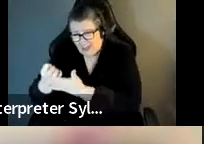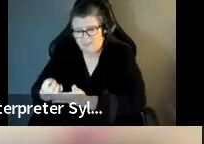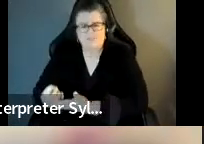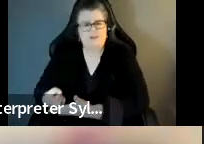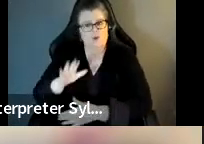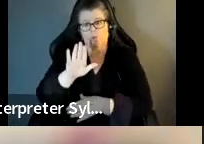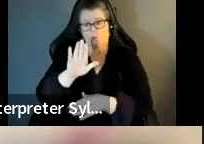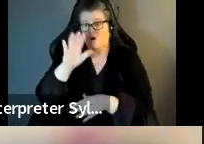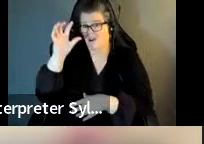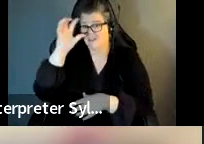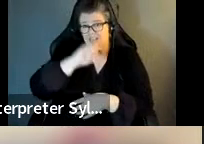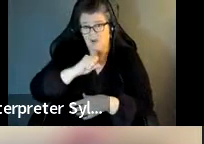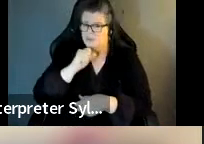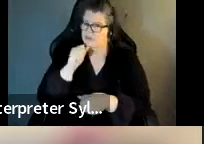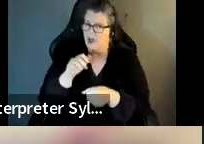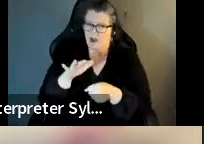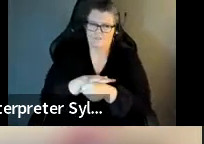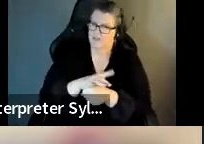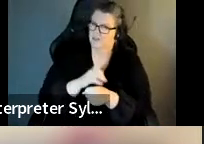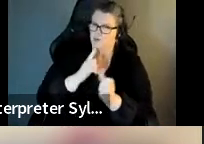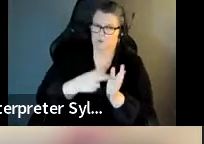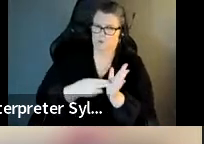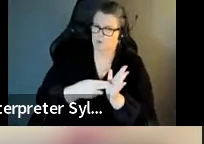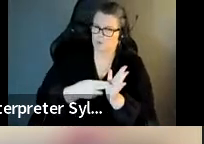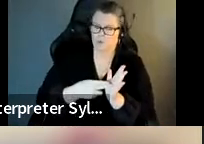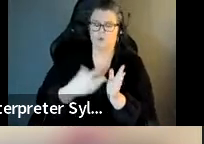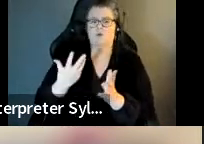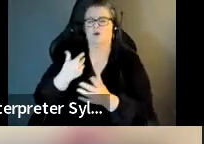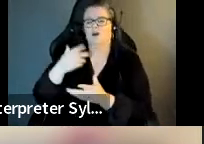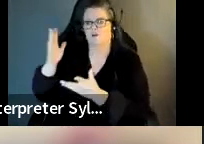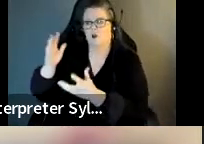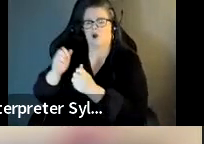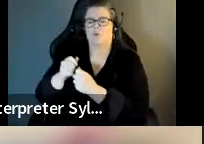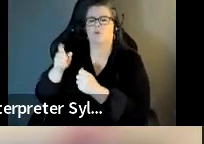I asked a local professor at the University of Utah with a PhD in Management Science with